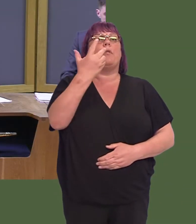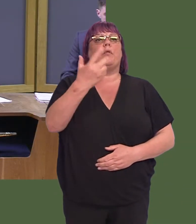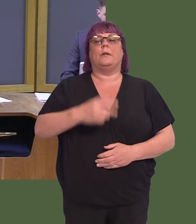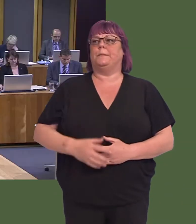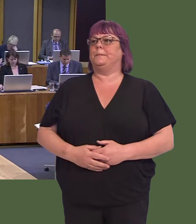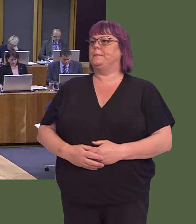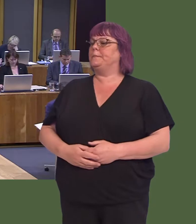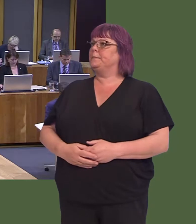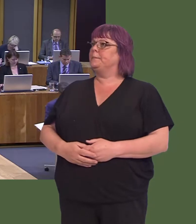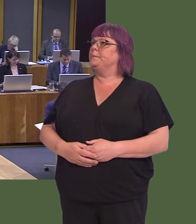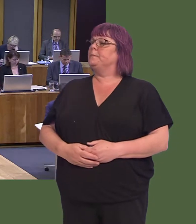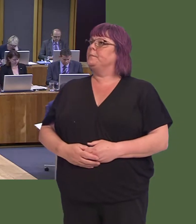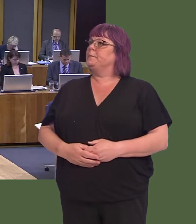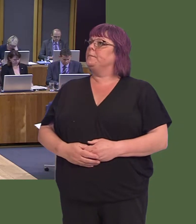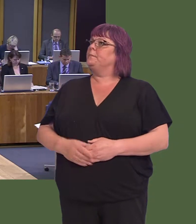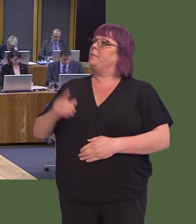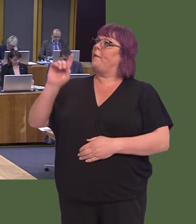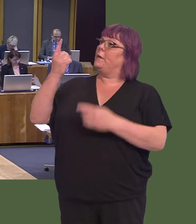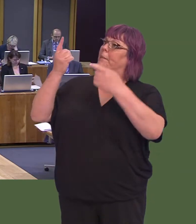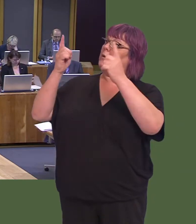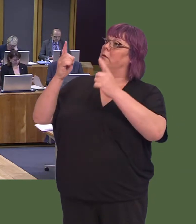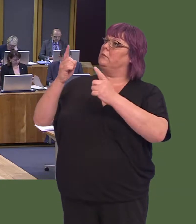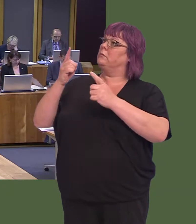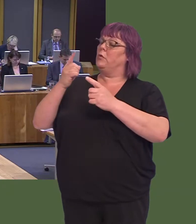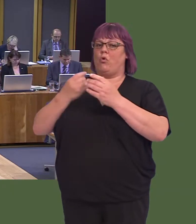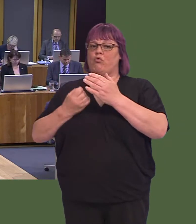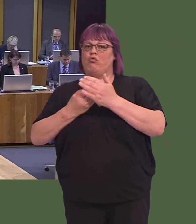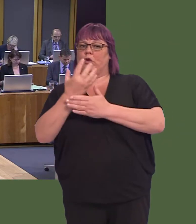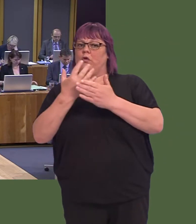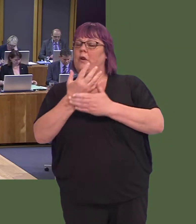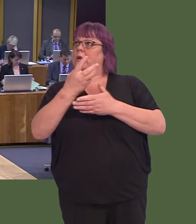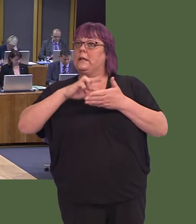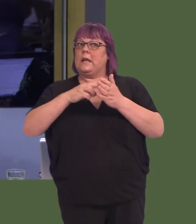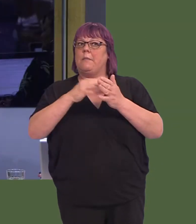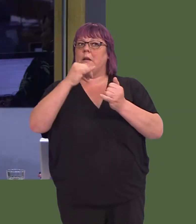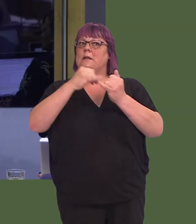A wnaiff y Prif Weinidog ddatganiad am gynlluniau adfywio yng Ngorllewin De Cymru?